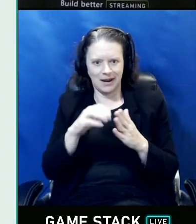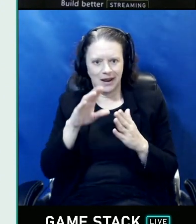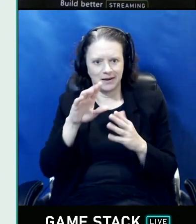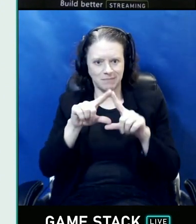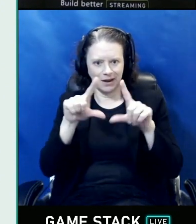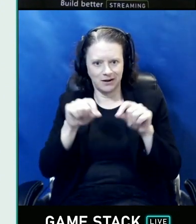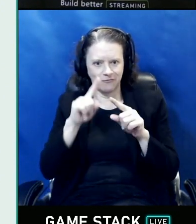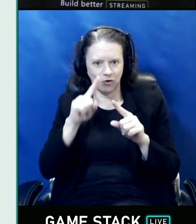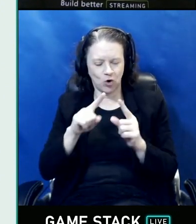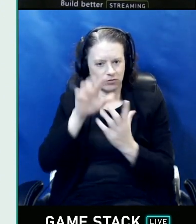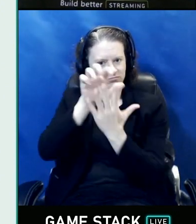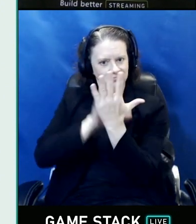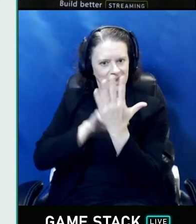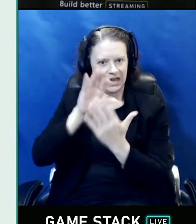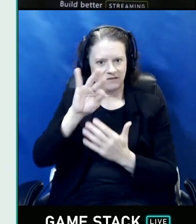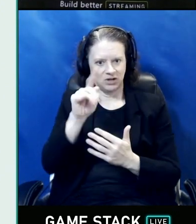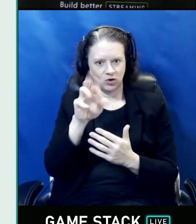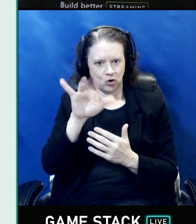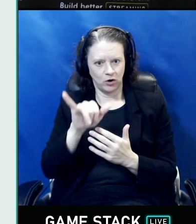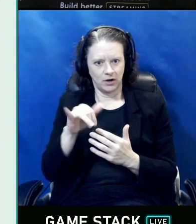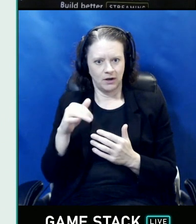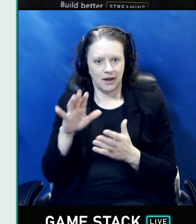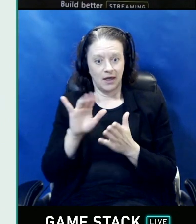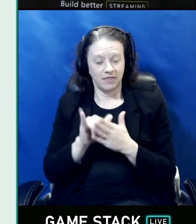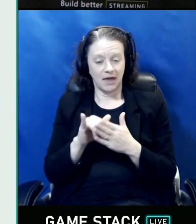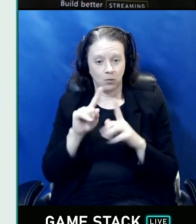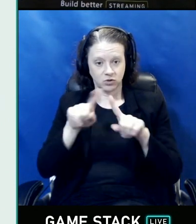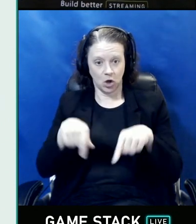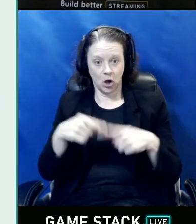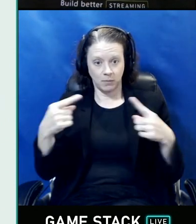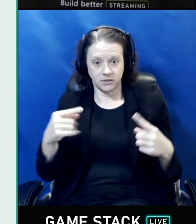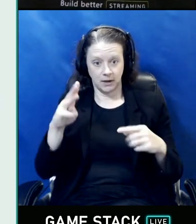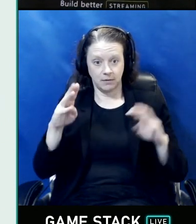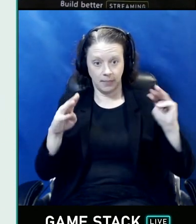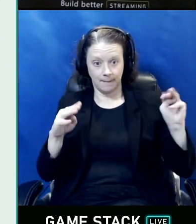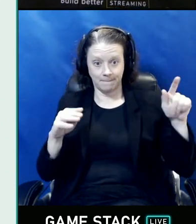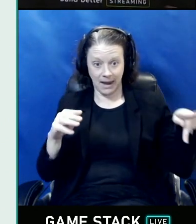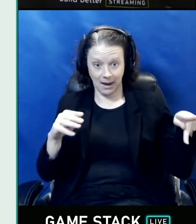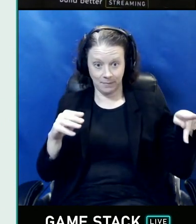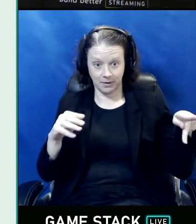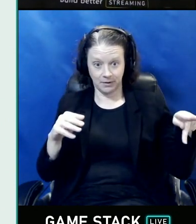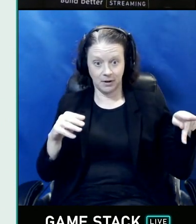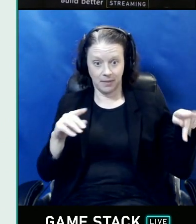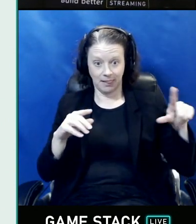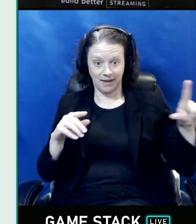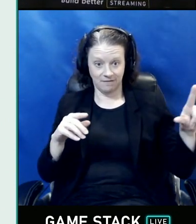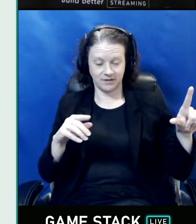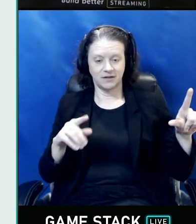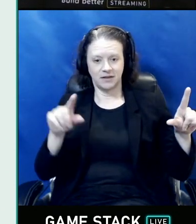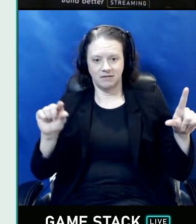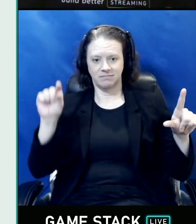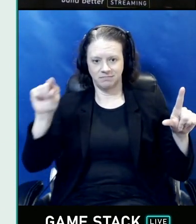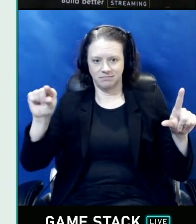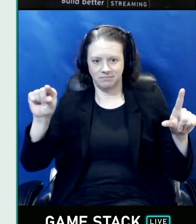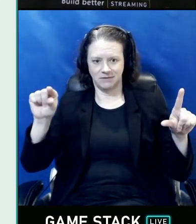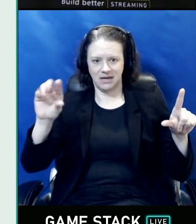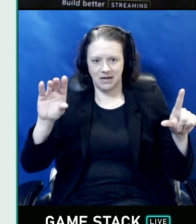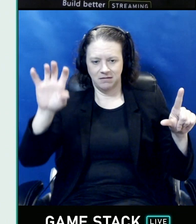That button we added just opposite the map on the left side of the screen and, again in a position where we hoped it would be much less likely